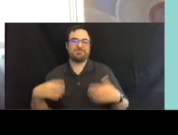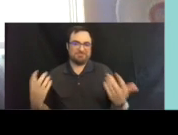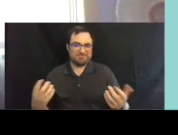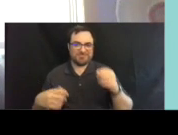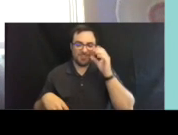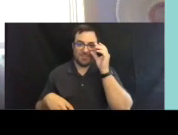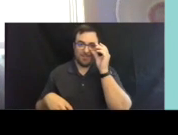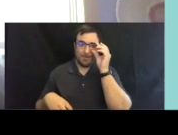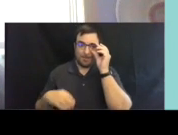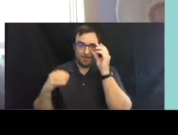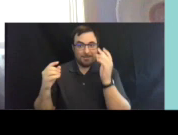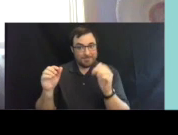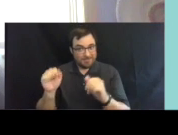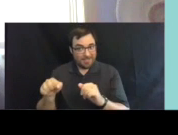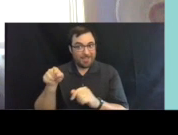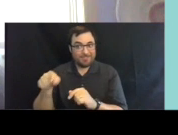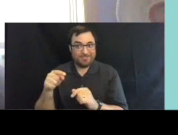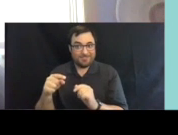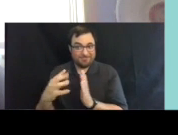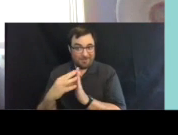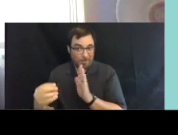he produce that difference? Then he's able to do long versus short